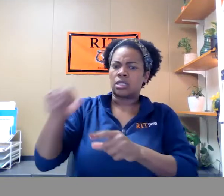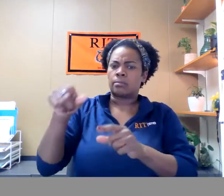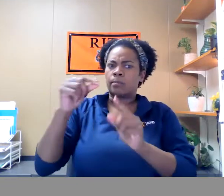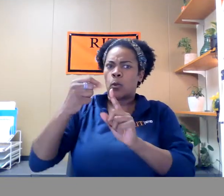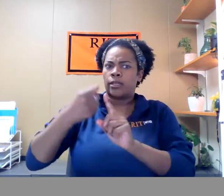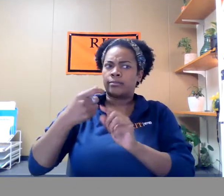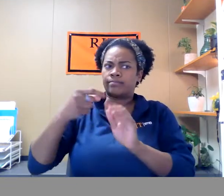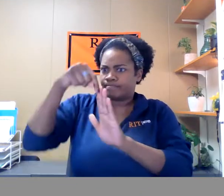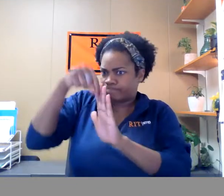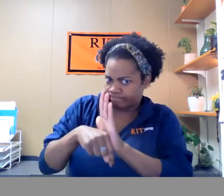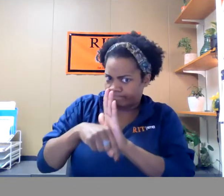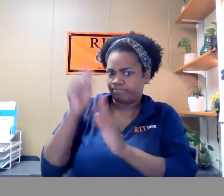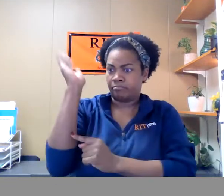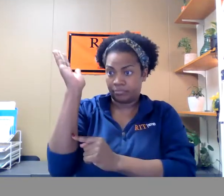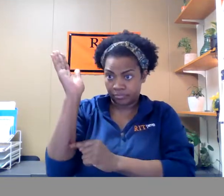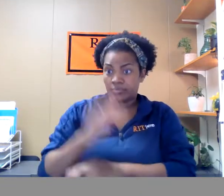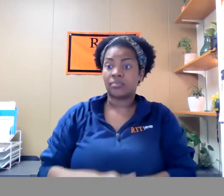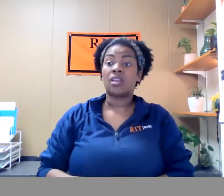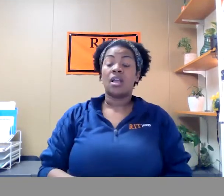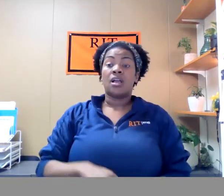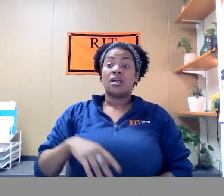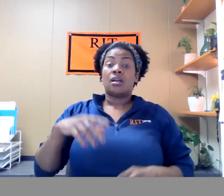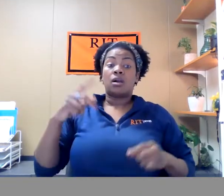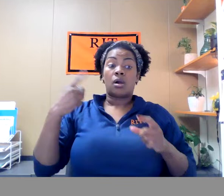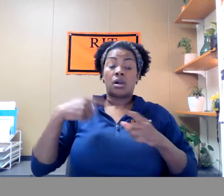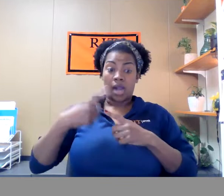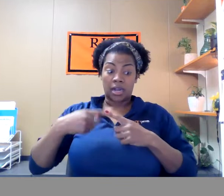your presentation and get things ironed out, go into depth,